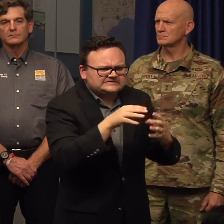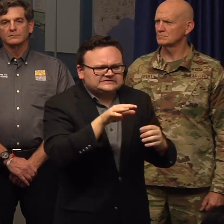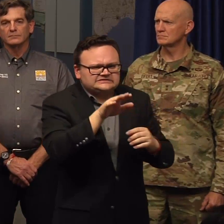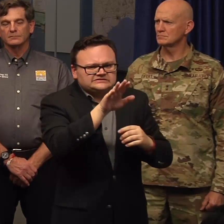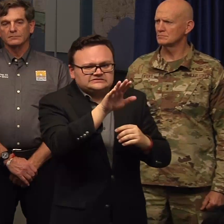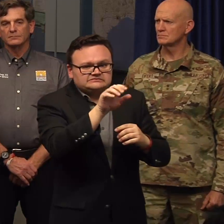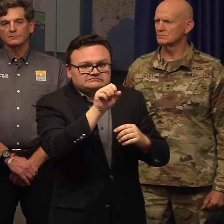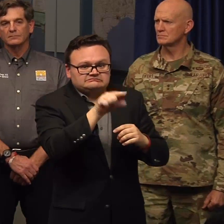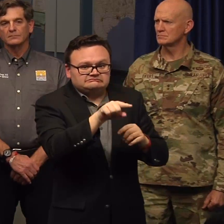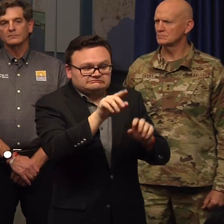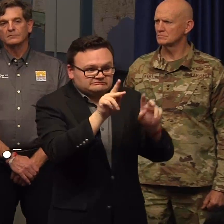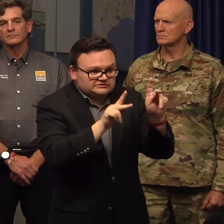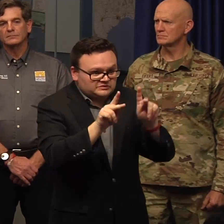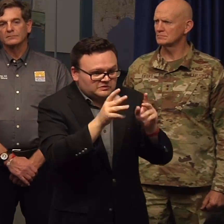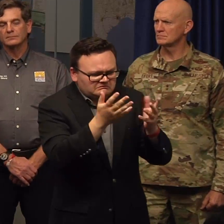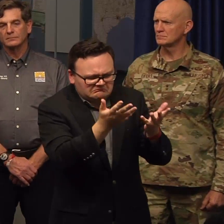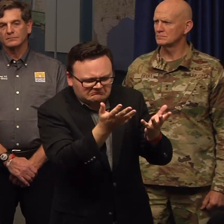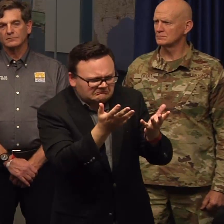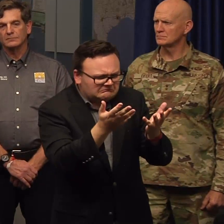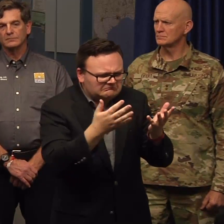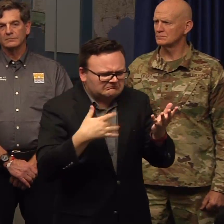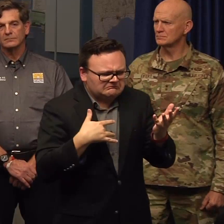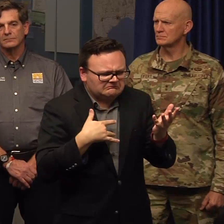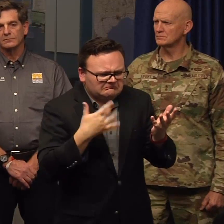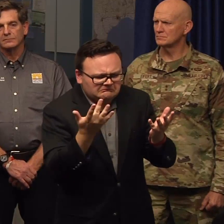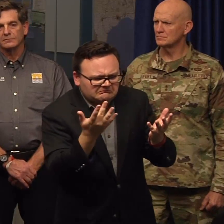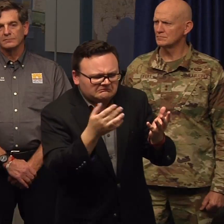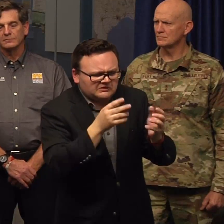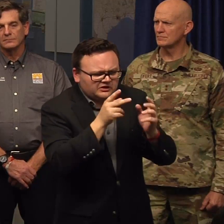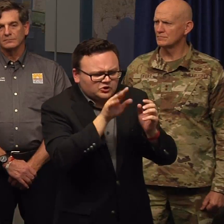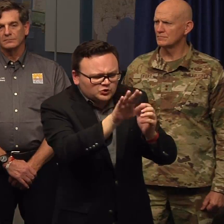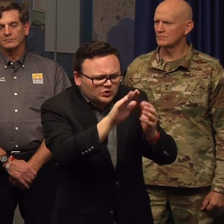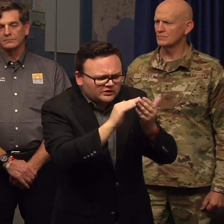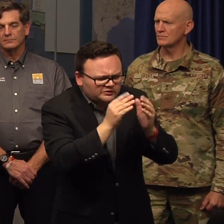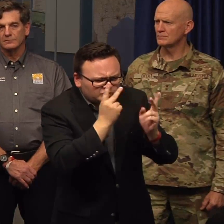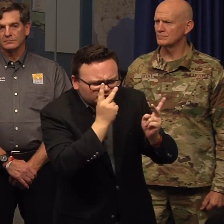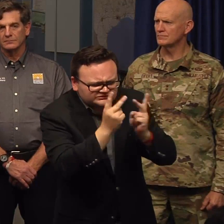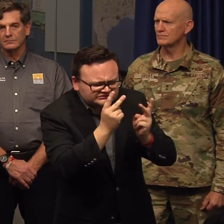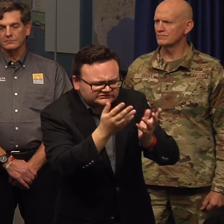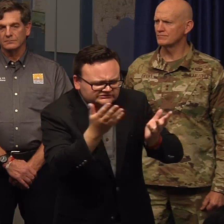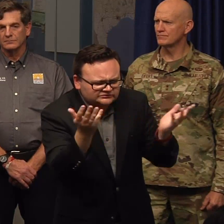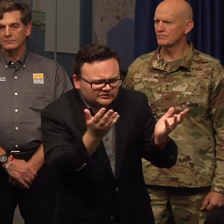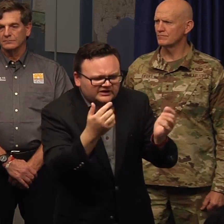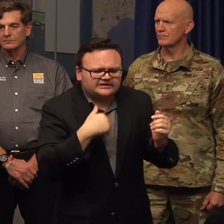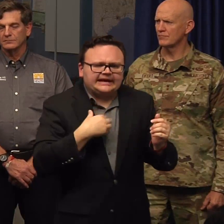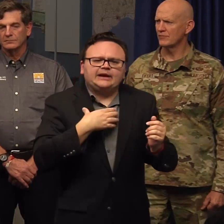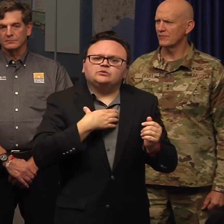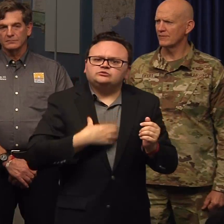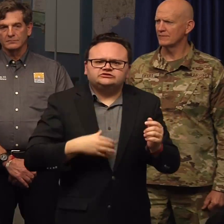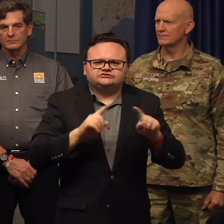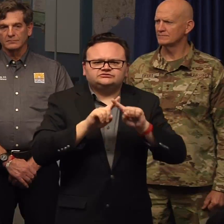WOULD HAVE OUR HEALTH DEPARTMENT WORK WITH THE HOSPITALS AND OUR RESEARCH INSTITUTIONS TO DO WHAT THEY CALL SURVEILLANCE BUT BASICALLY